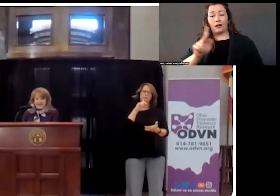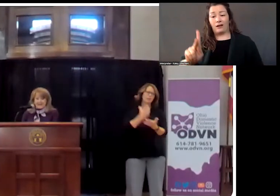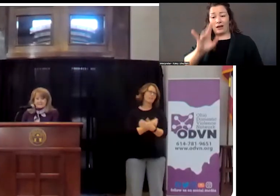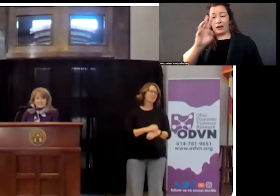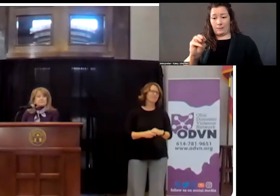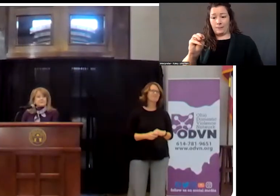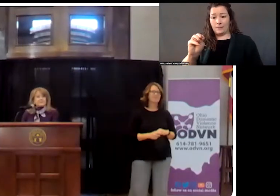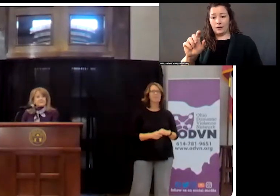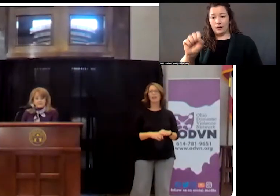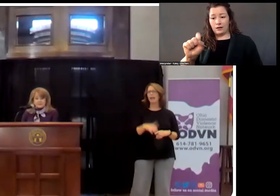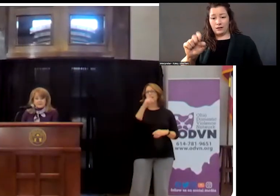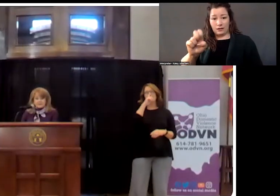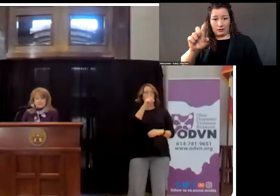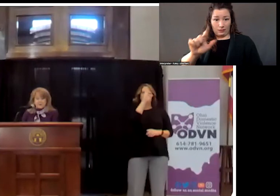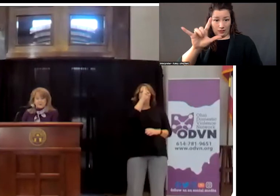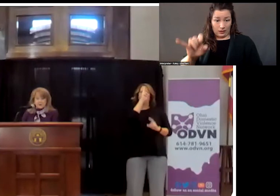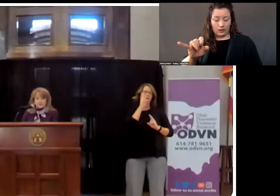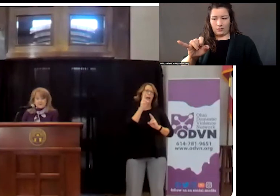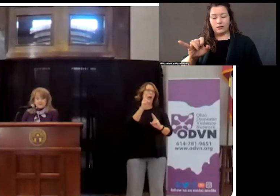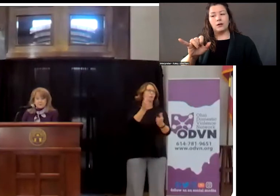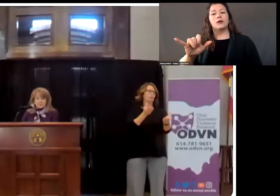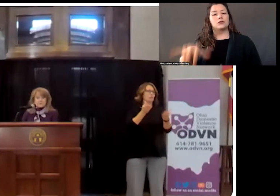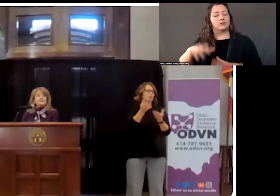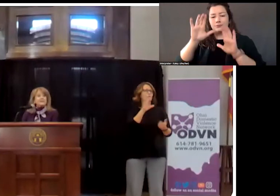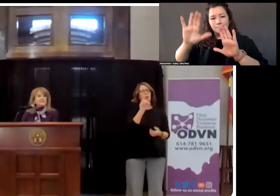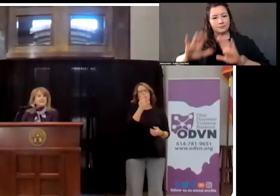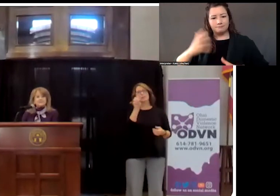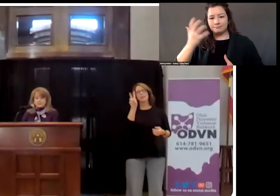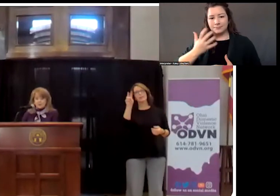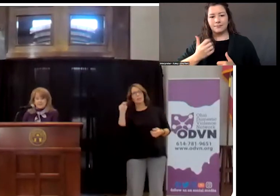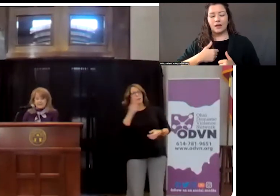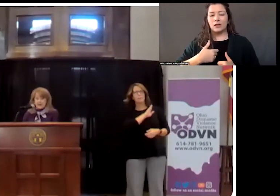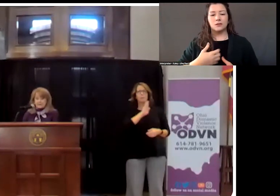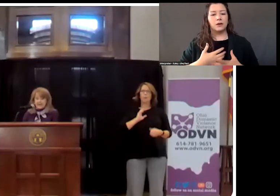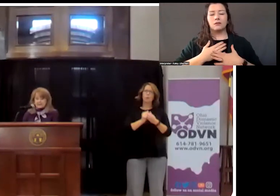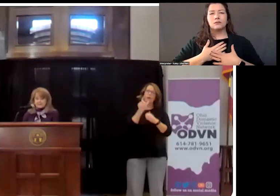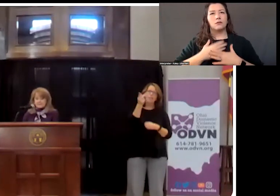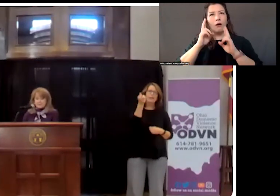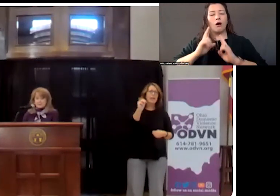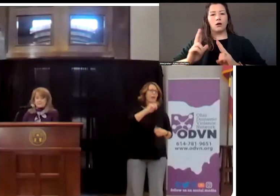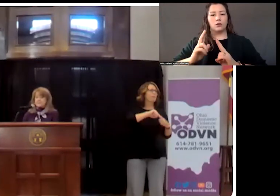It's been a privilege to serve on the ODVN board with Kim and so many other talented board members